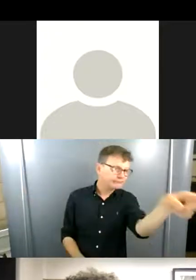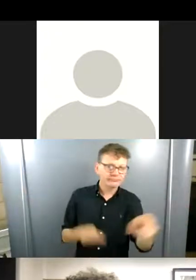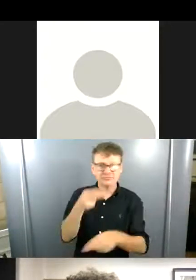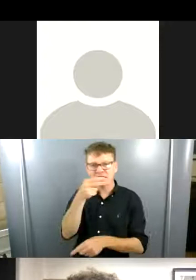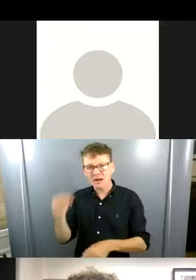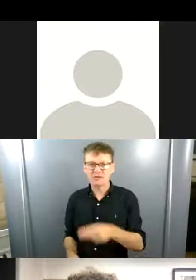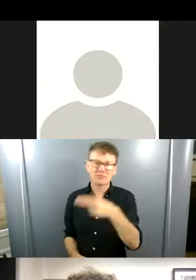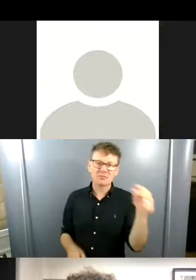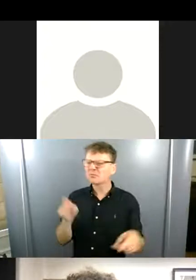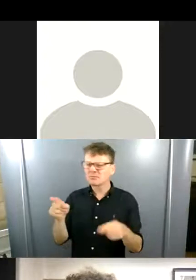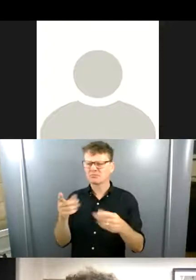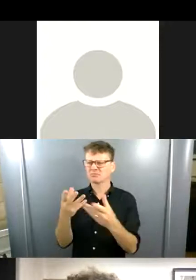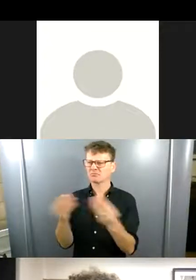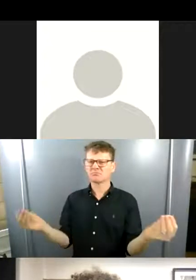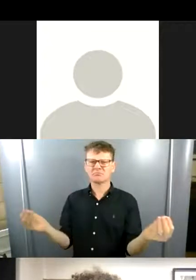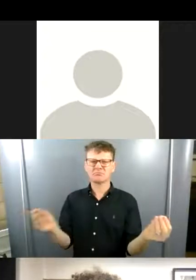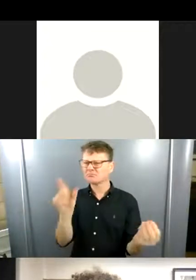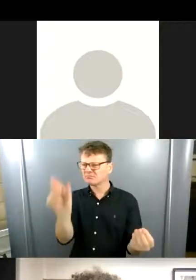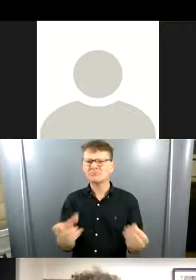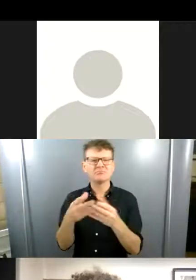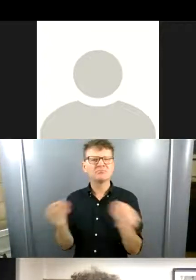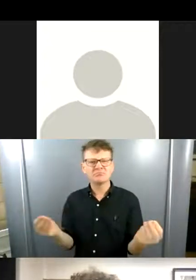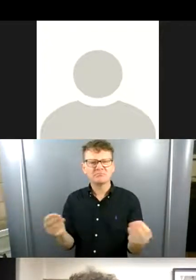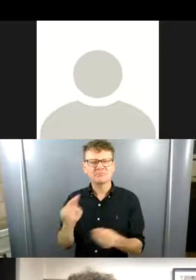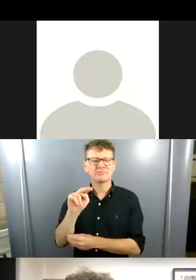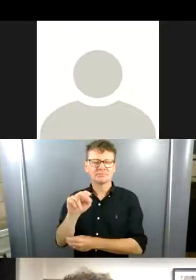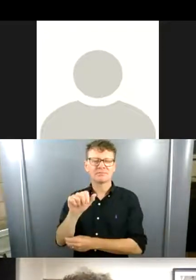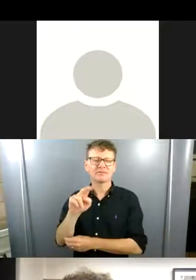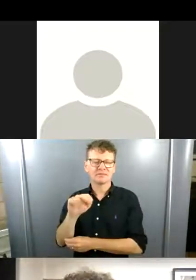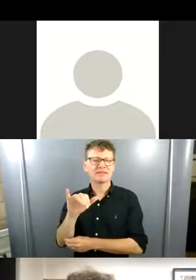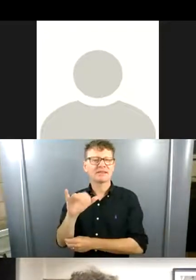one of them is missing and Nancy mentions how she had to go to hospital because she was sick